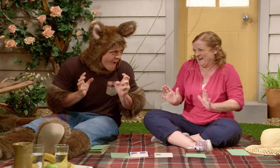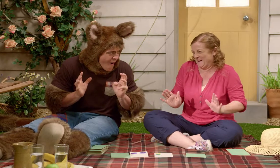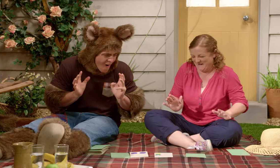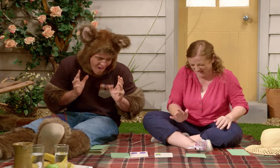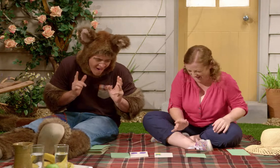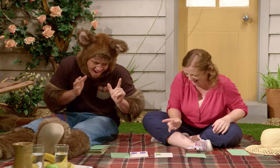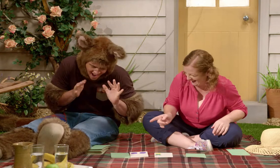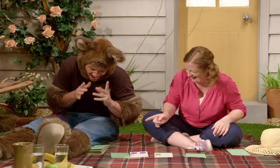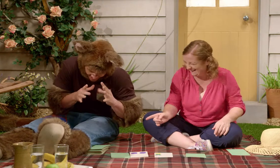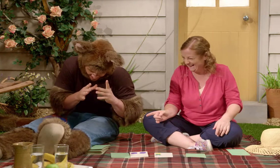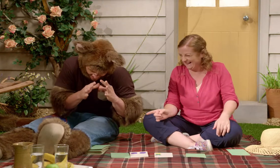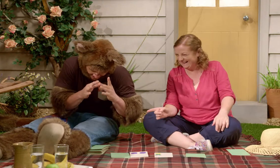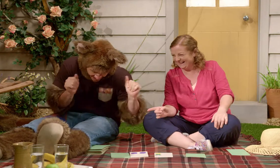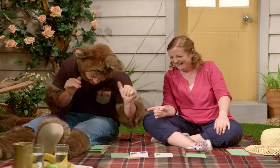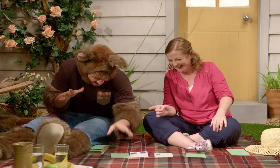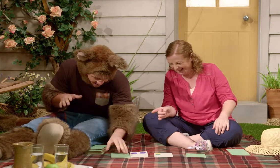Ooh!